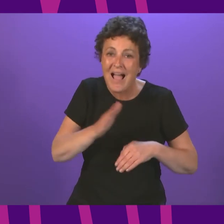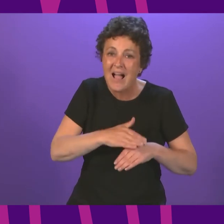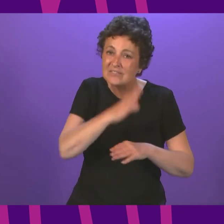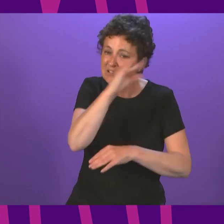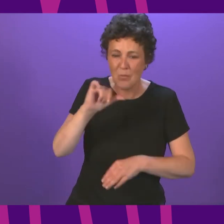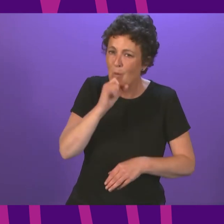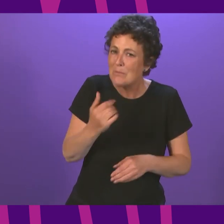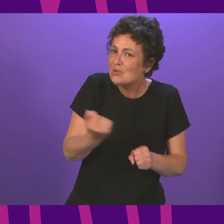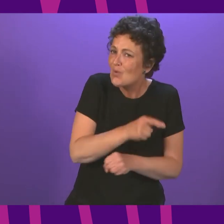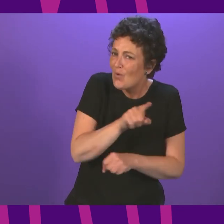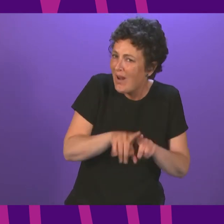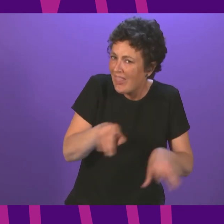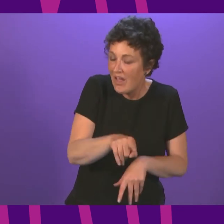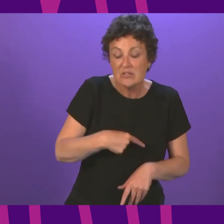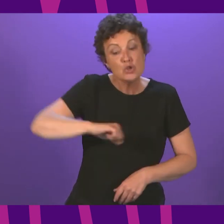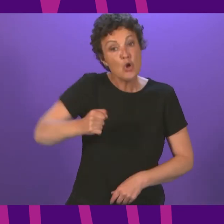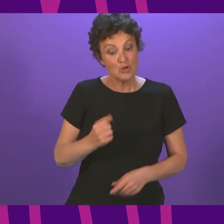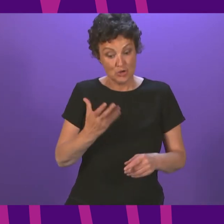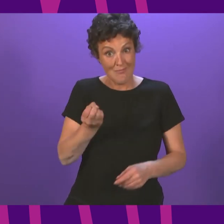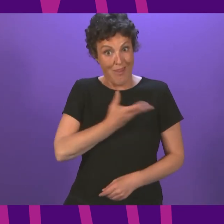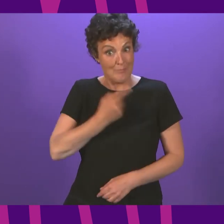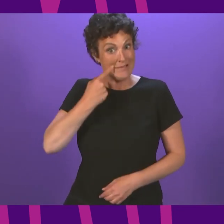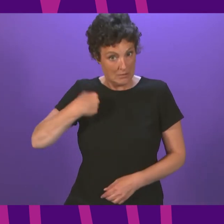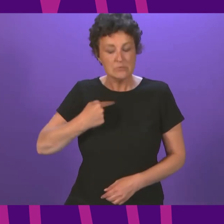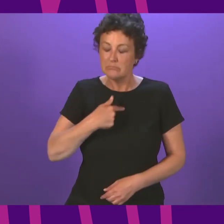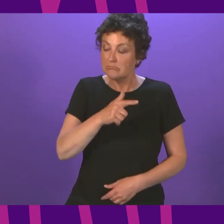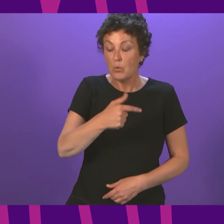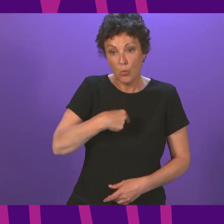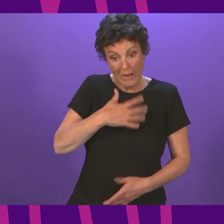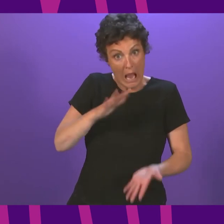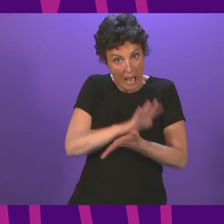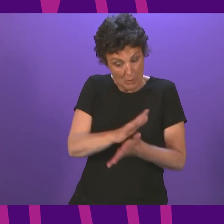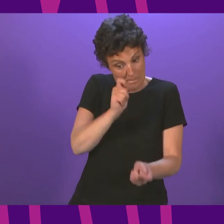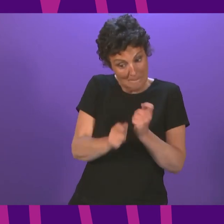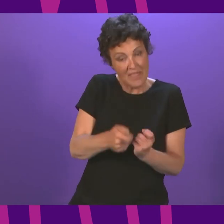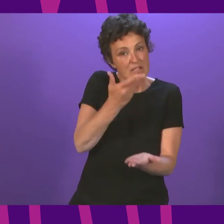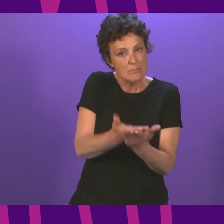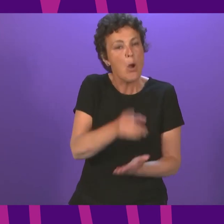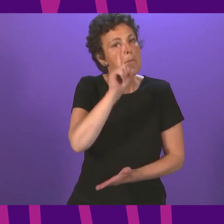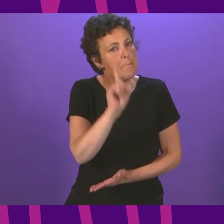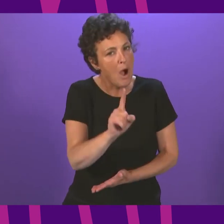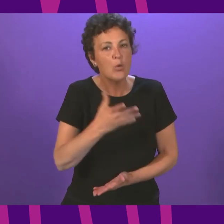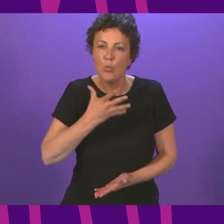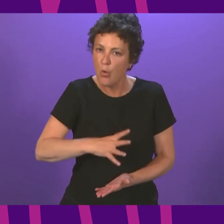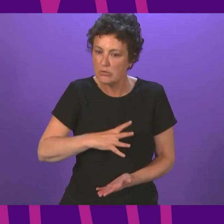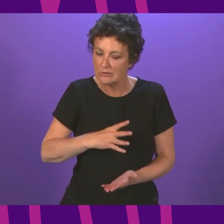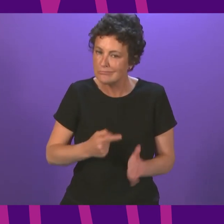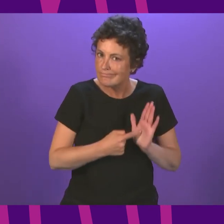Scottish Labour was clear yesterday that, although we have been able to amend the bill in the way we wished, we had intended to move a number of amendments at stage 2 that would